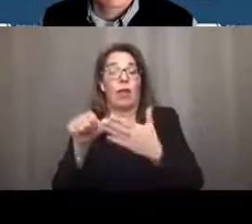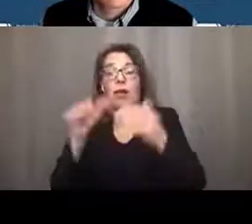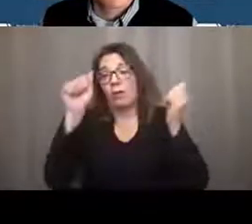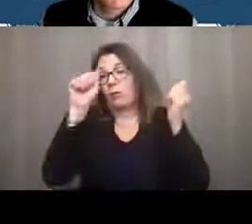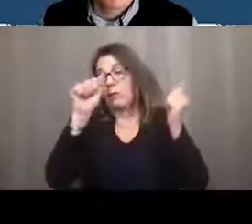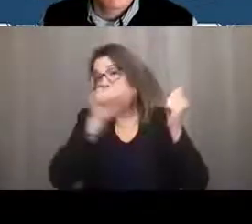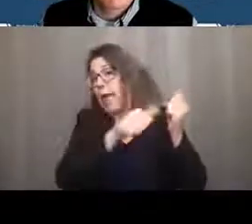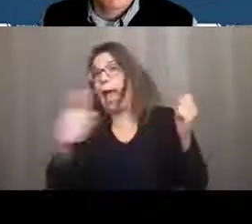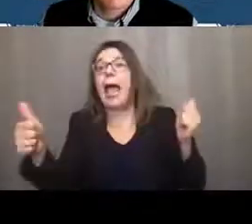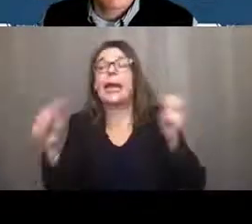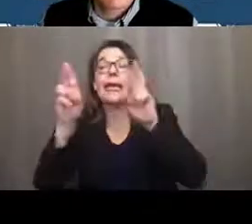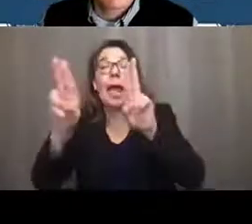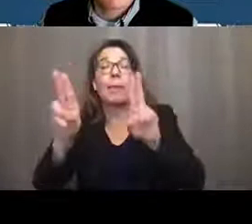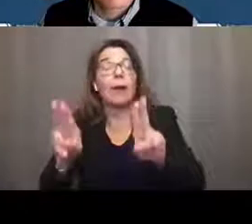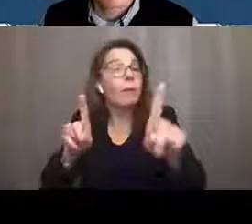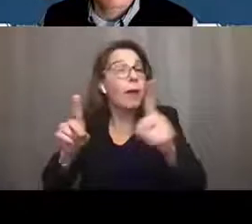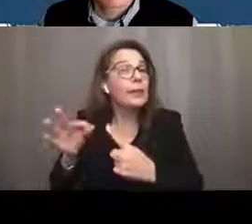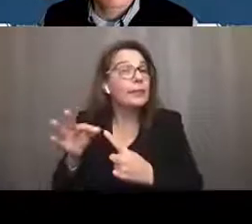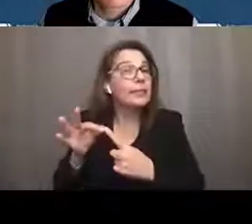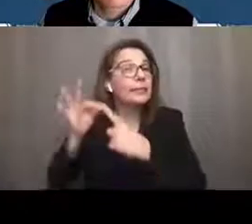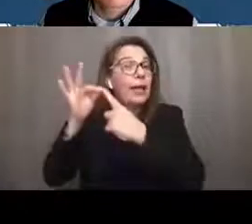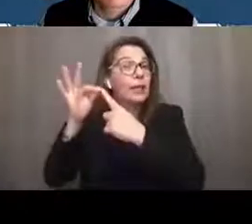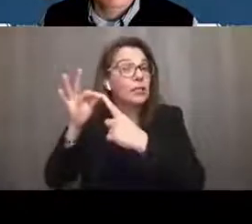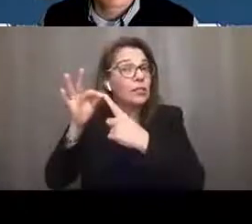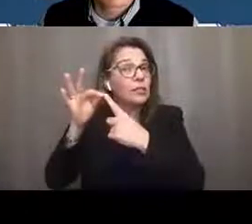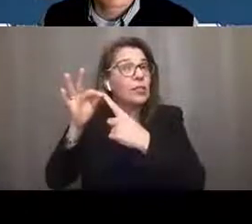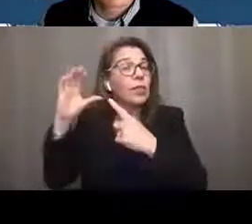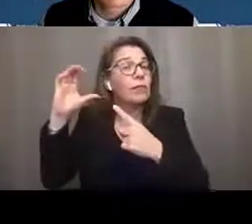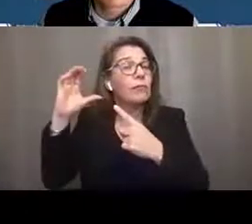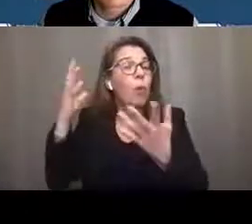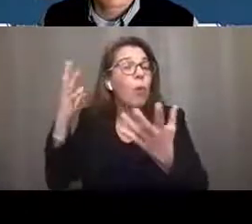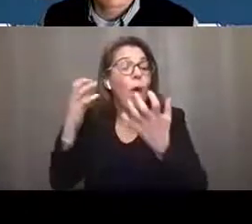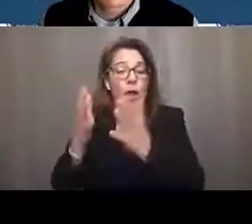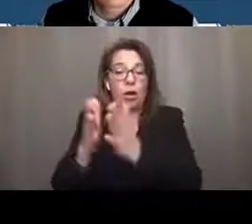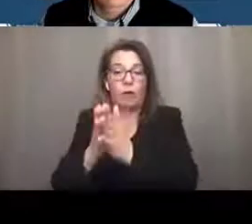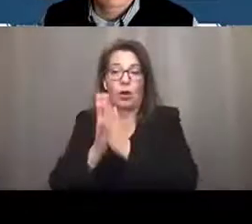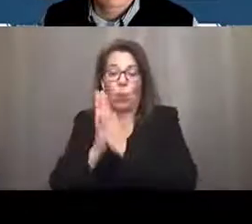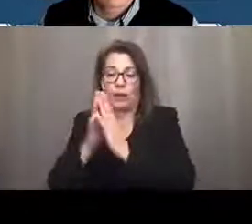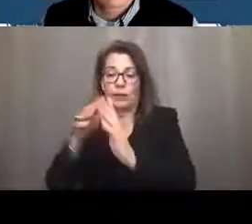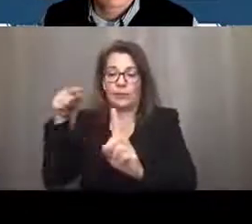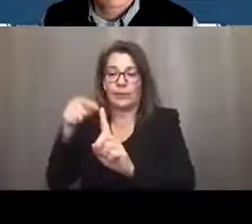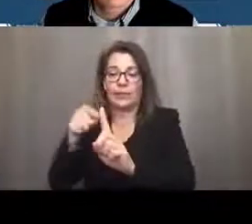but especially when you are looking to request a specific IC assignment.